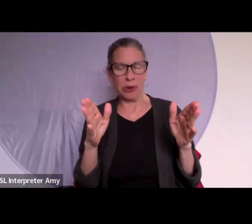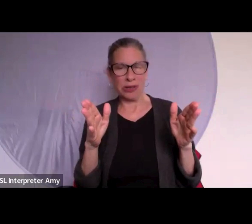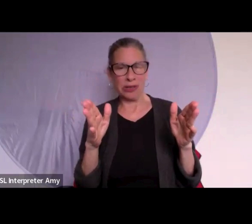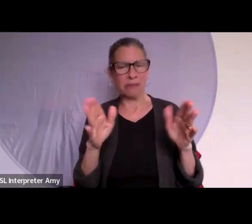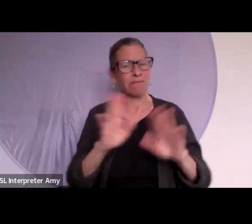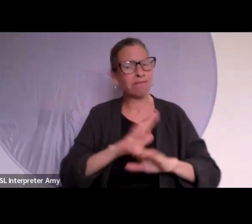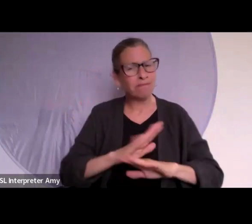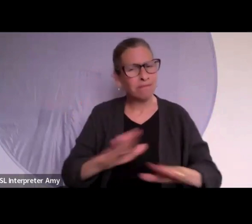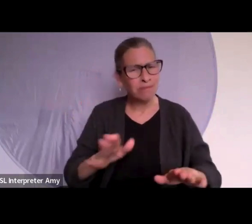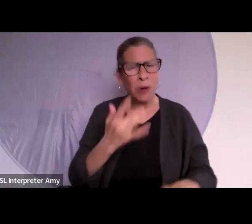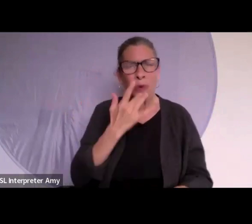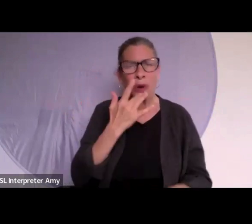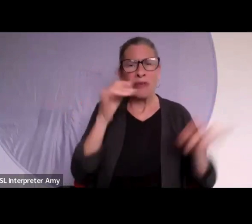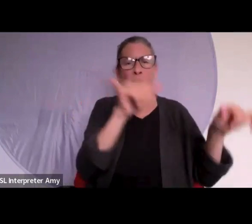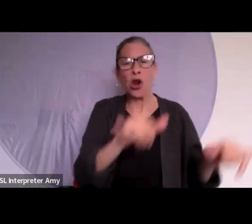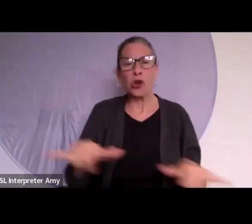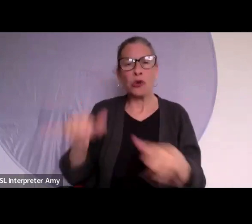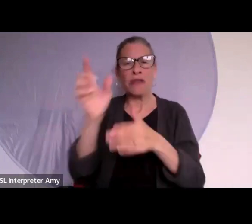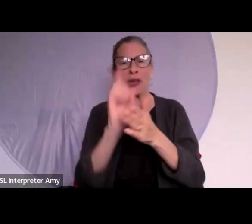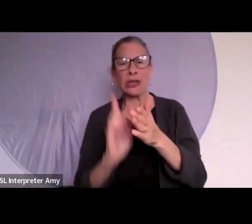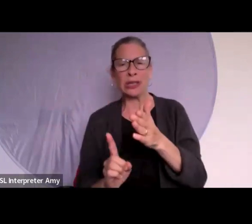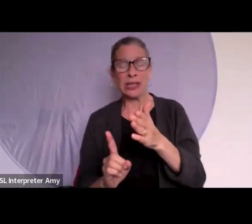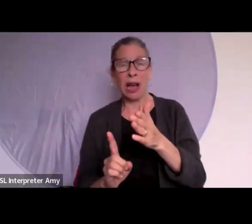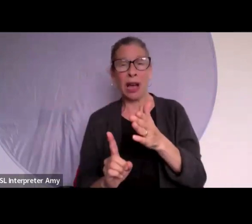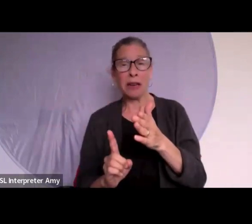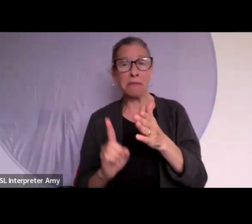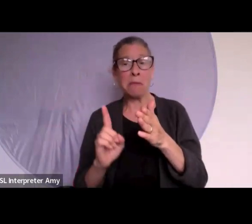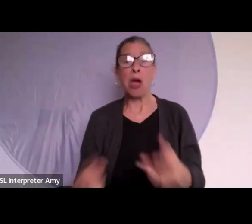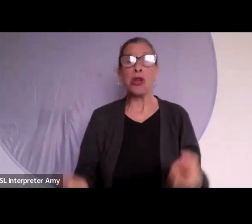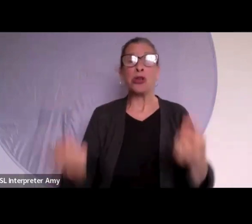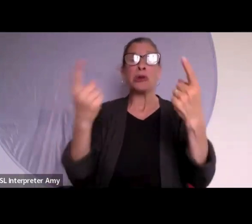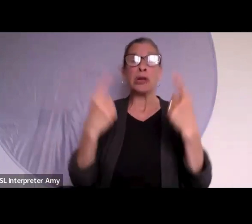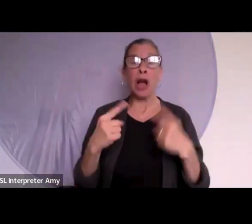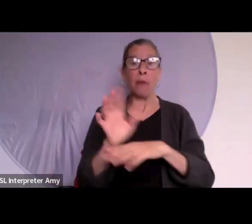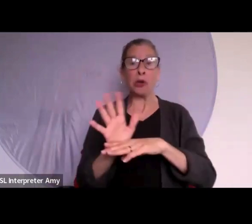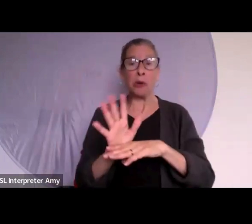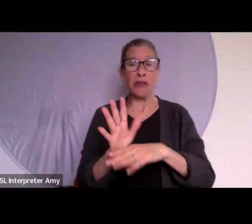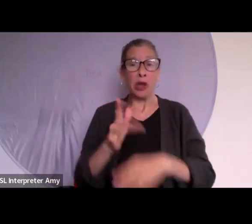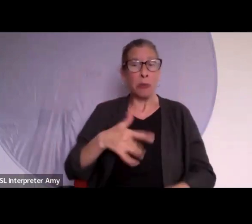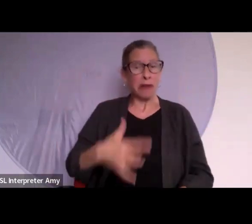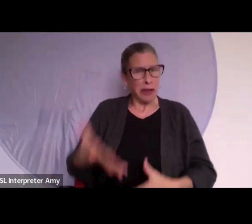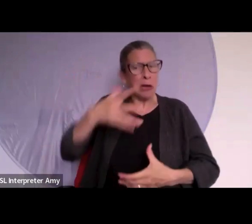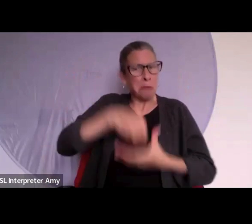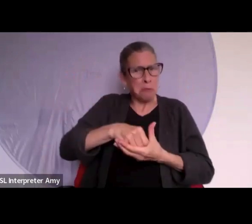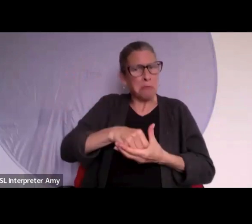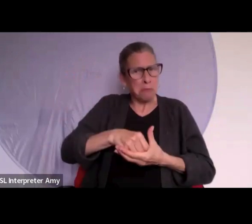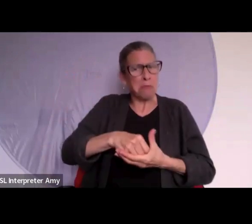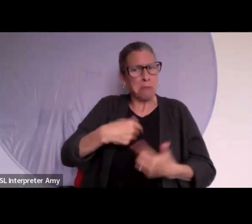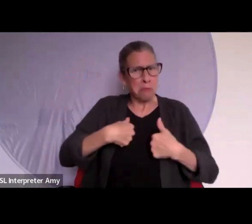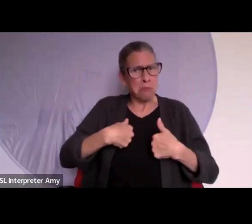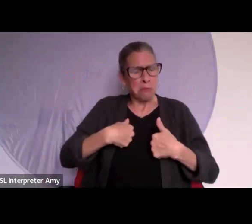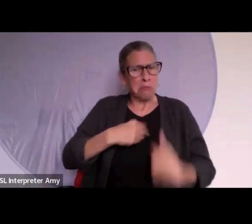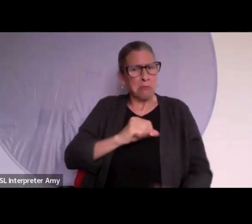universal design, we want people to know that they can come to a festival and feel included and therefore now we make it for,